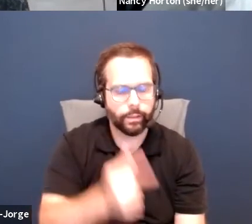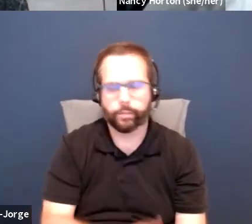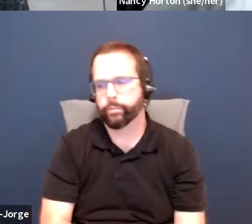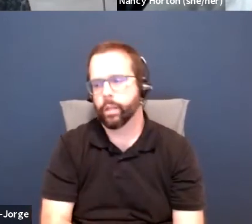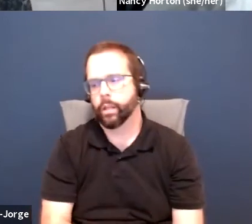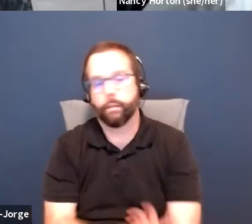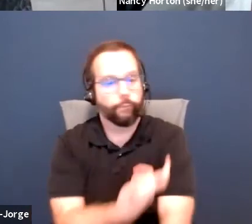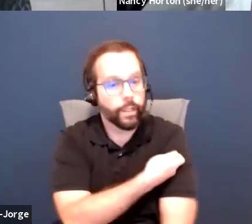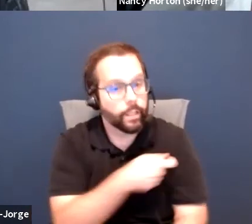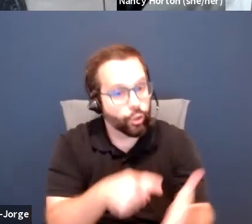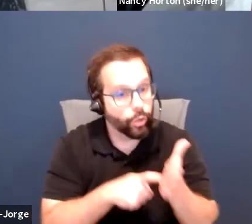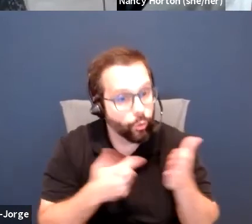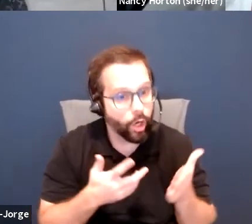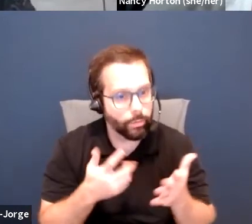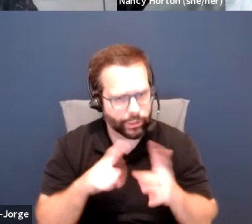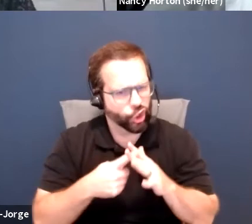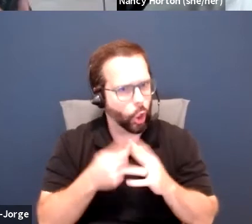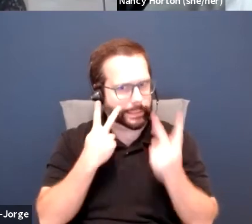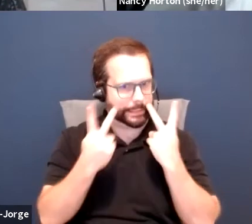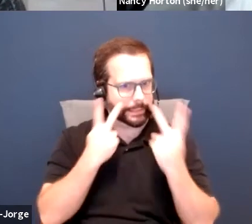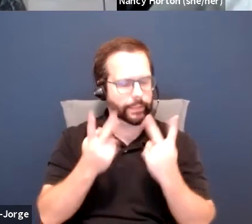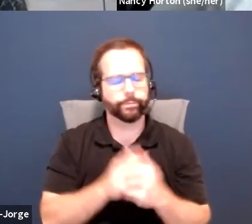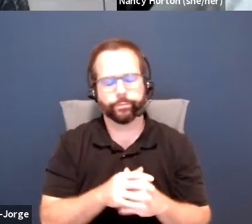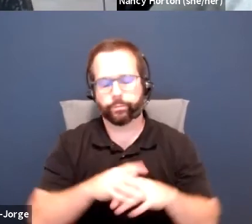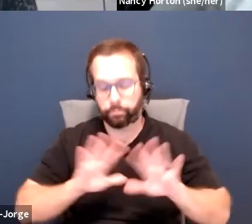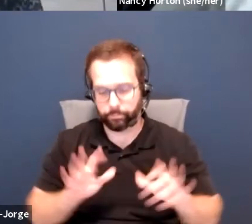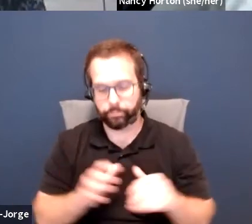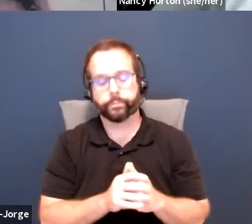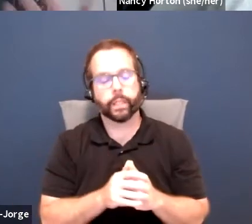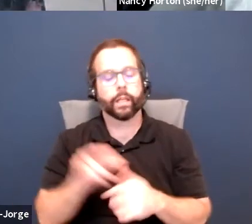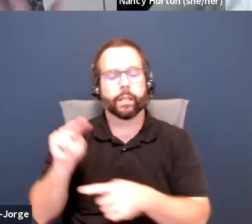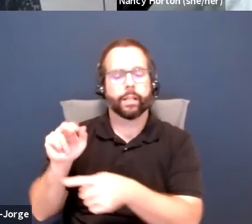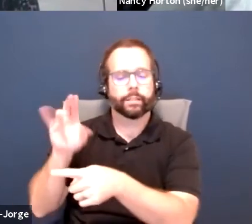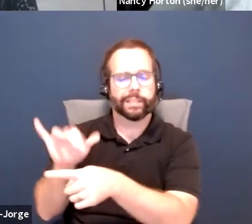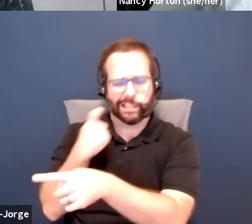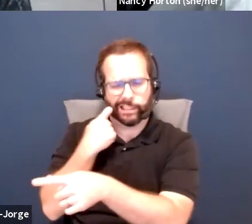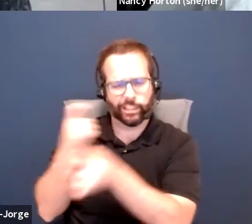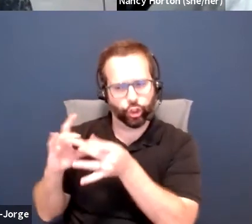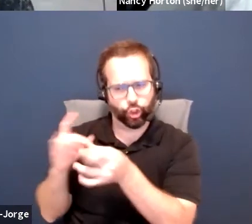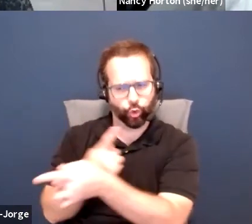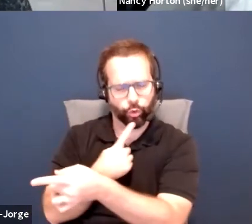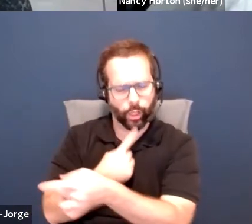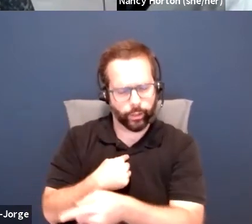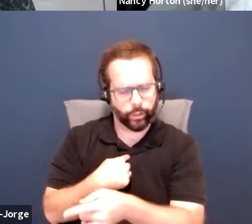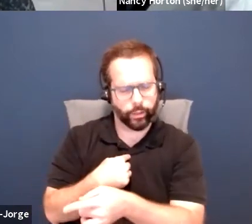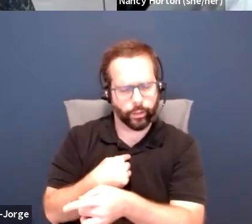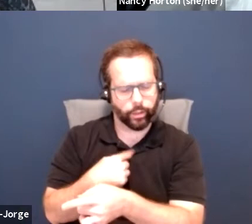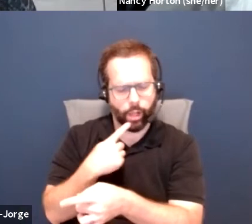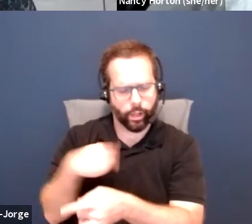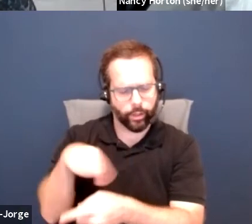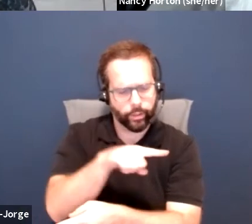protocols, cleaning procedures, hand sanitizing, vaccination requirements which we're starting to see, and -- so